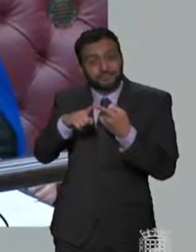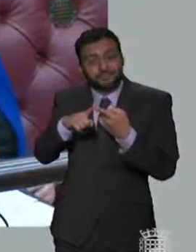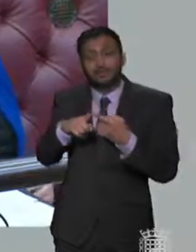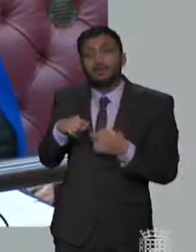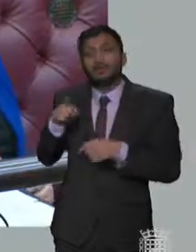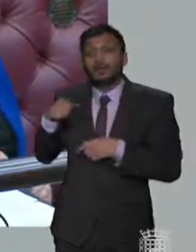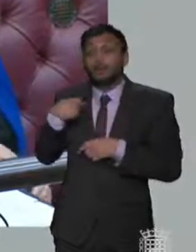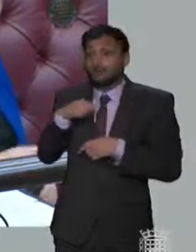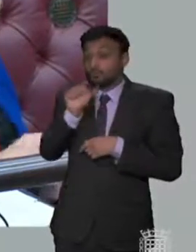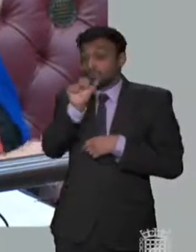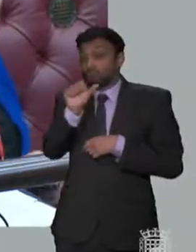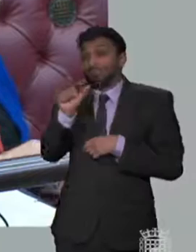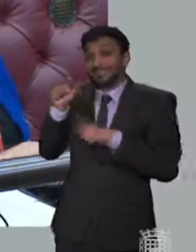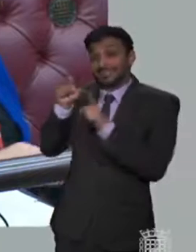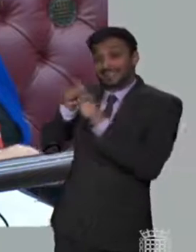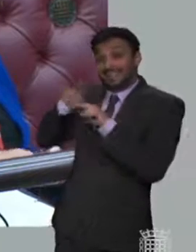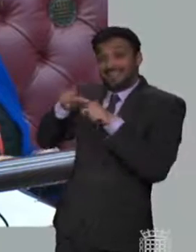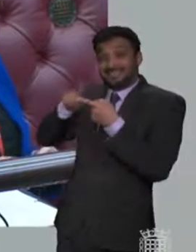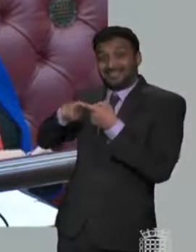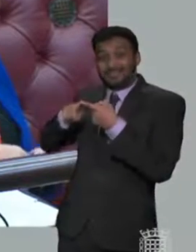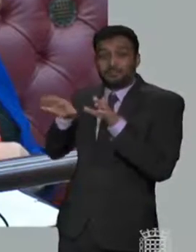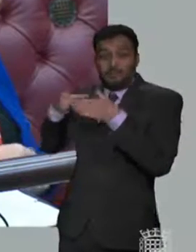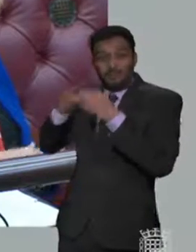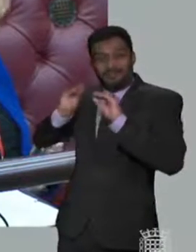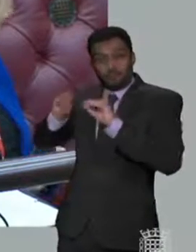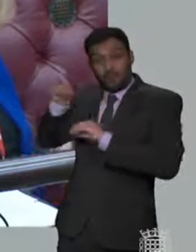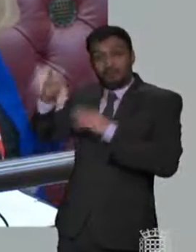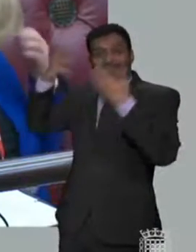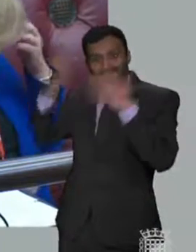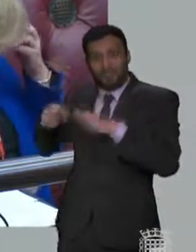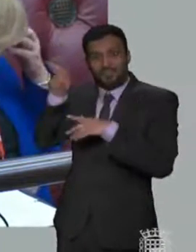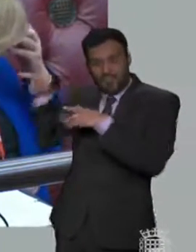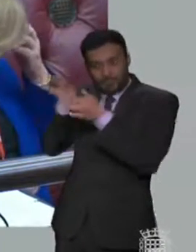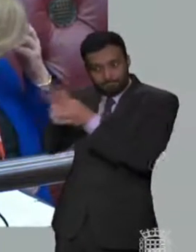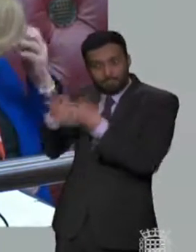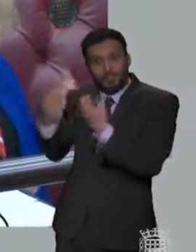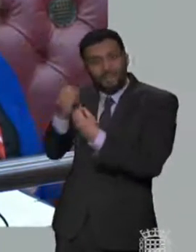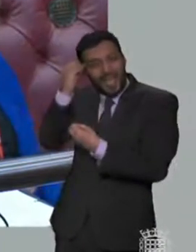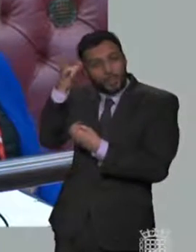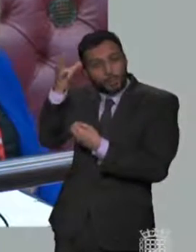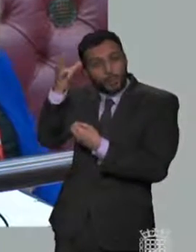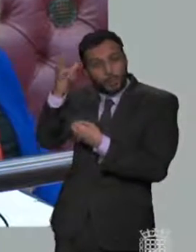is working closely with subject experts to develop draft subject content for a bsl gse